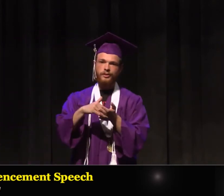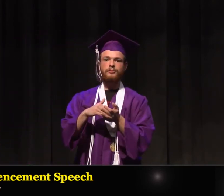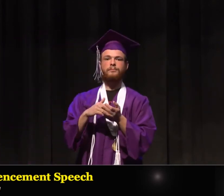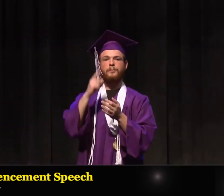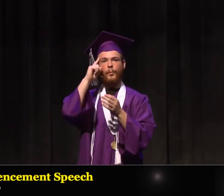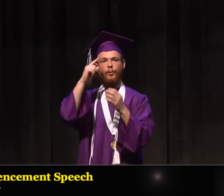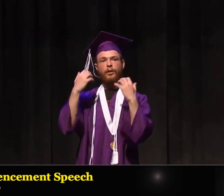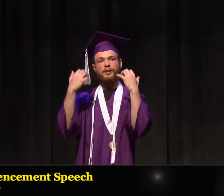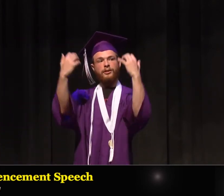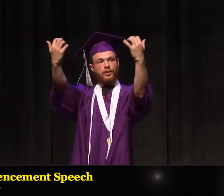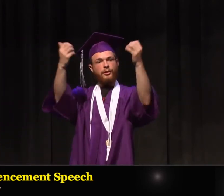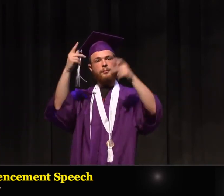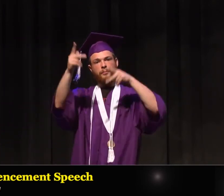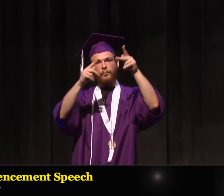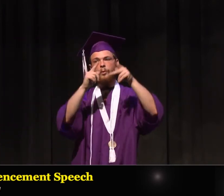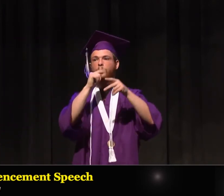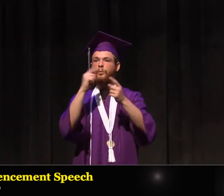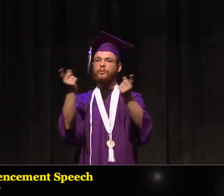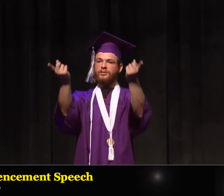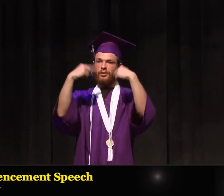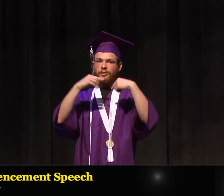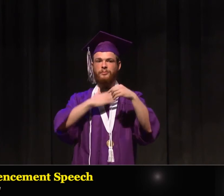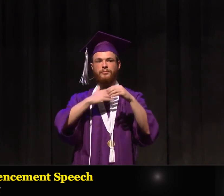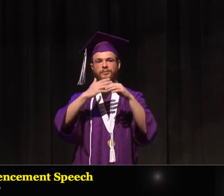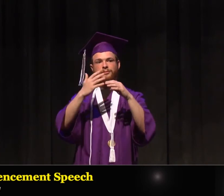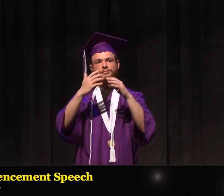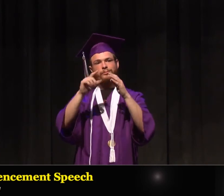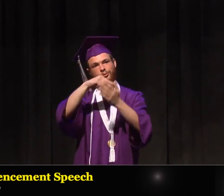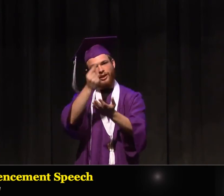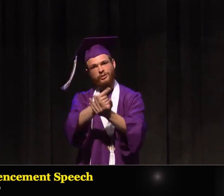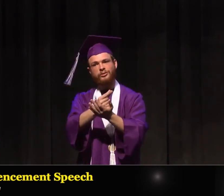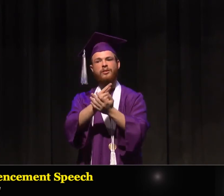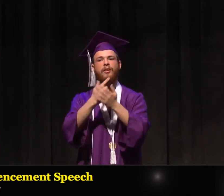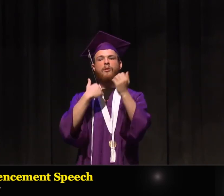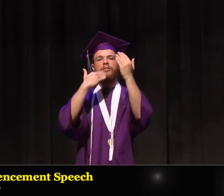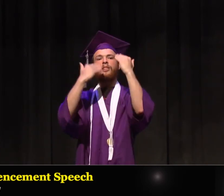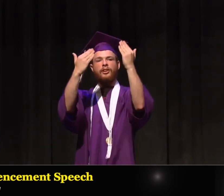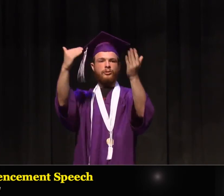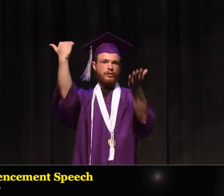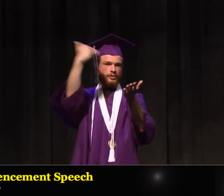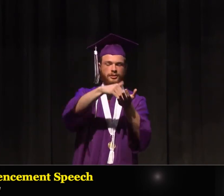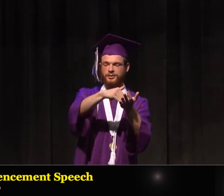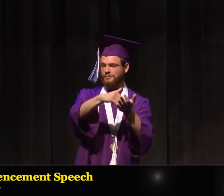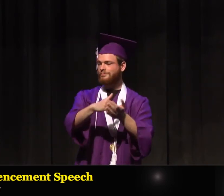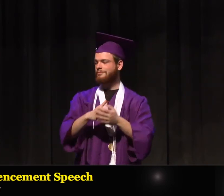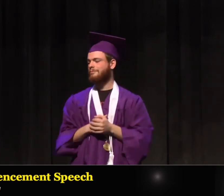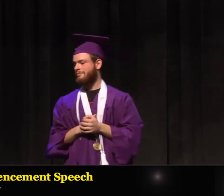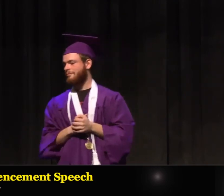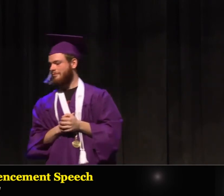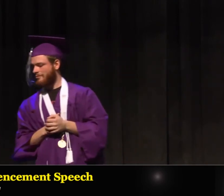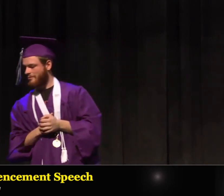Again, to our audience, thank you for coming to our graduation.